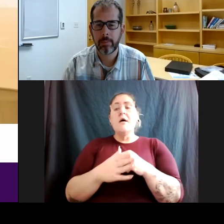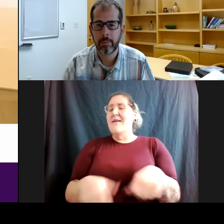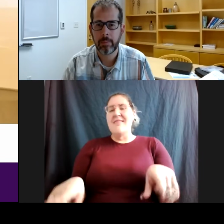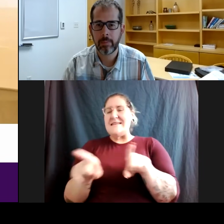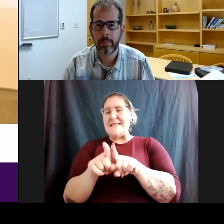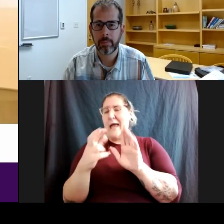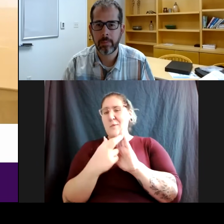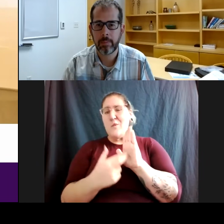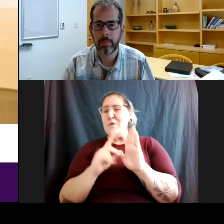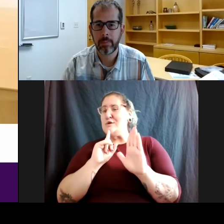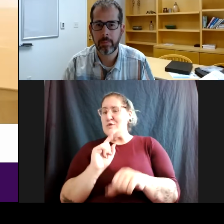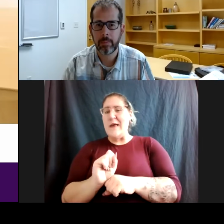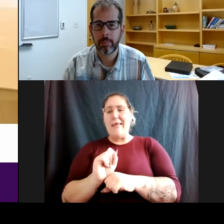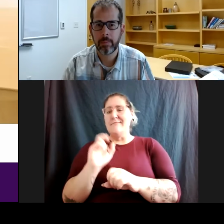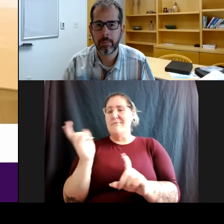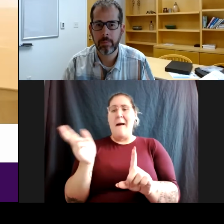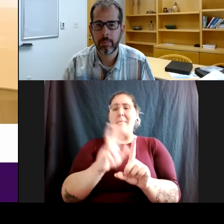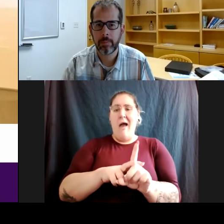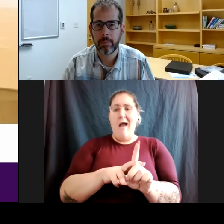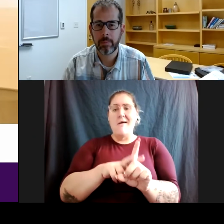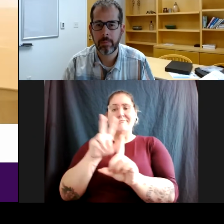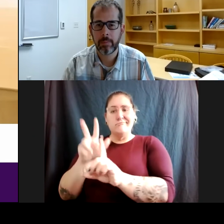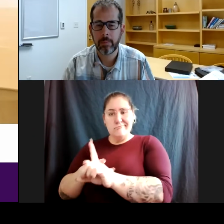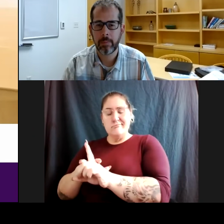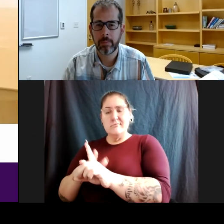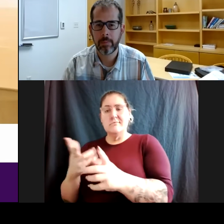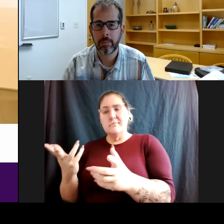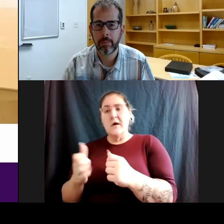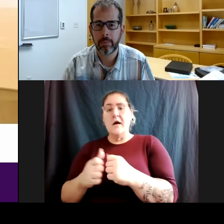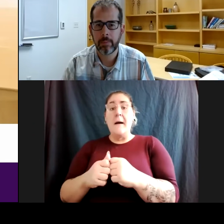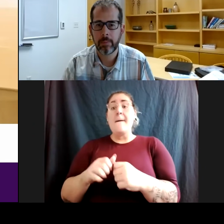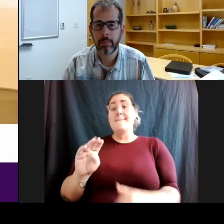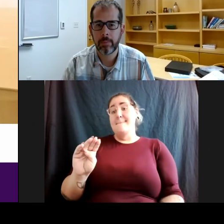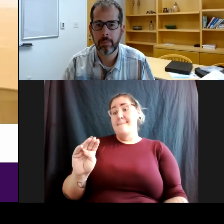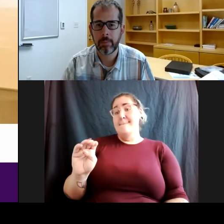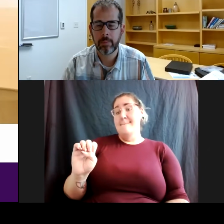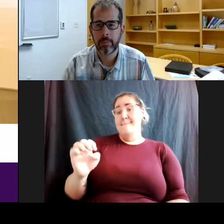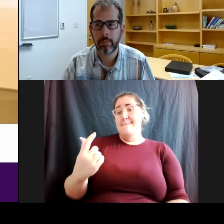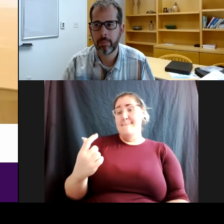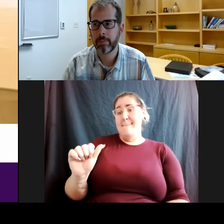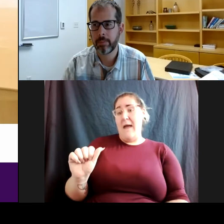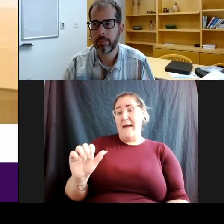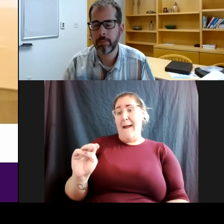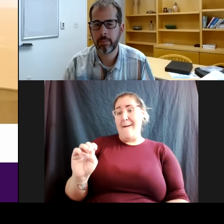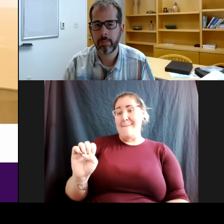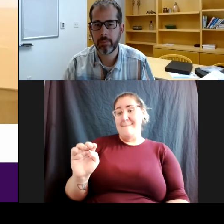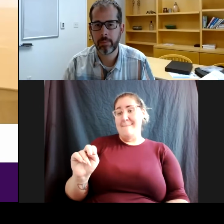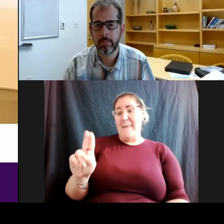I think mega menus are an interesting one. For sponsor design, we don't really have those